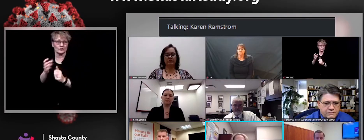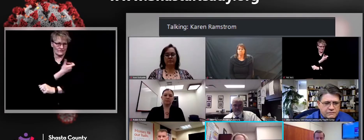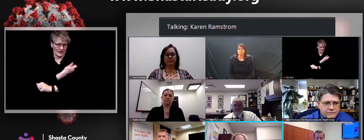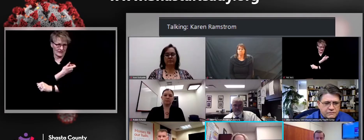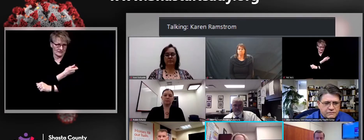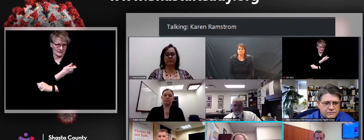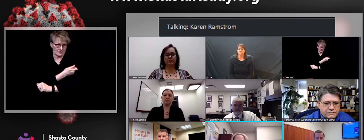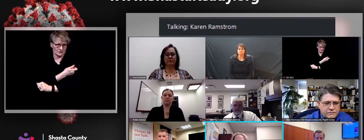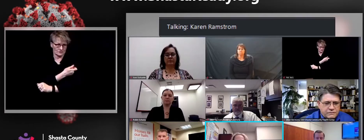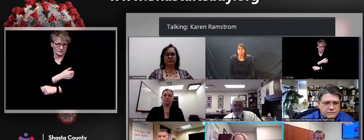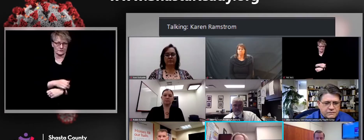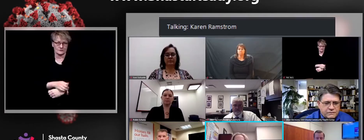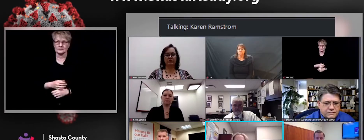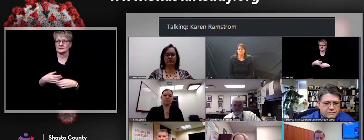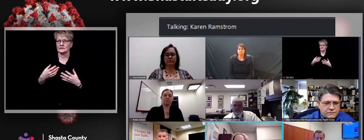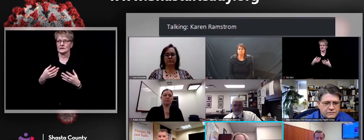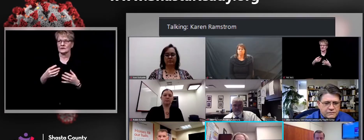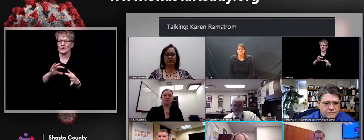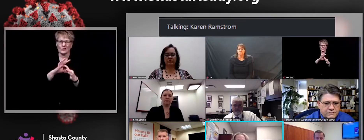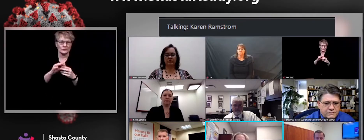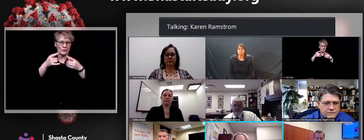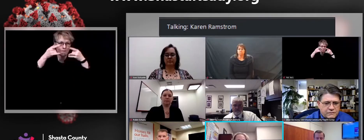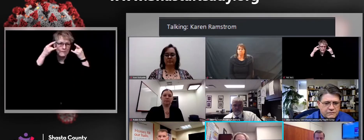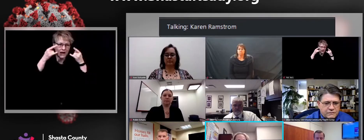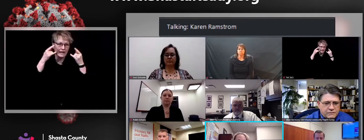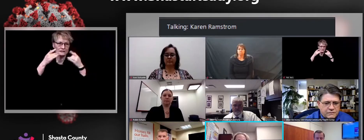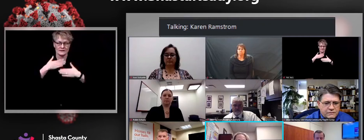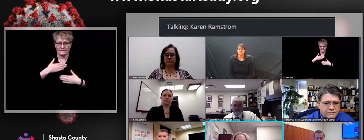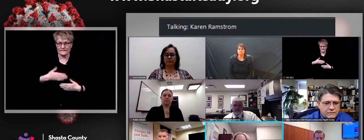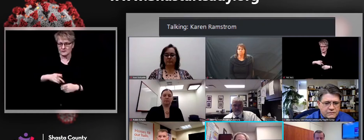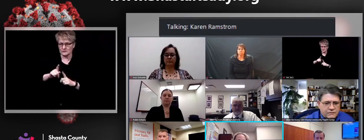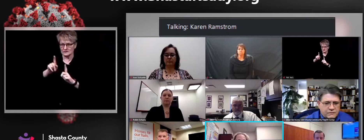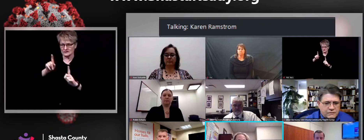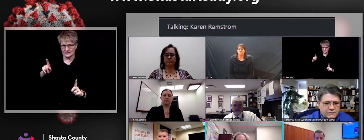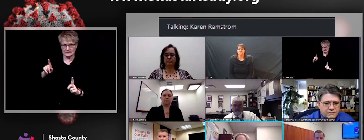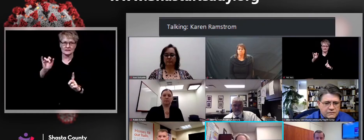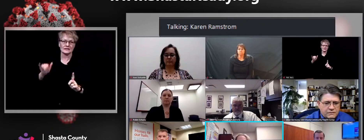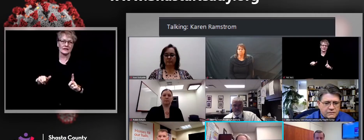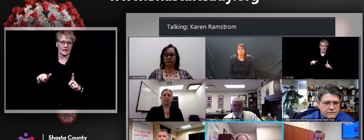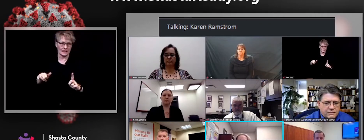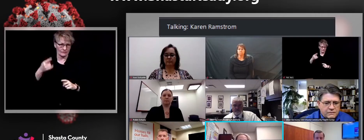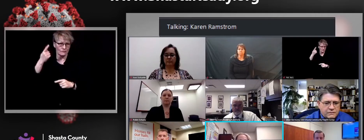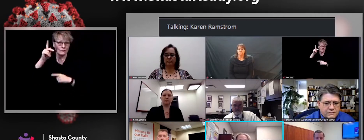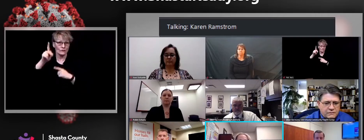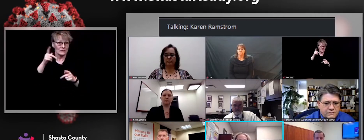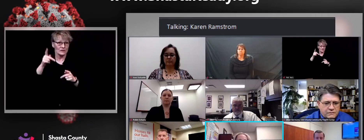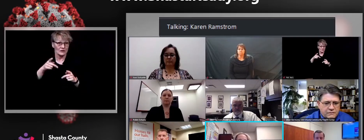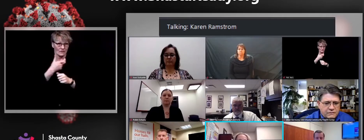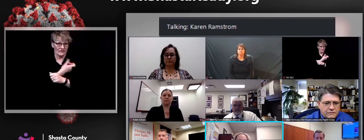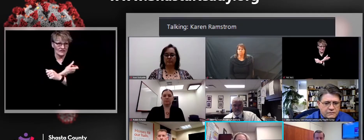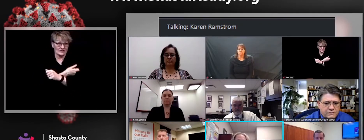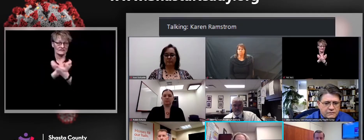mask-use and physical distancing for vaccinated individuals that hasn't been implemented in the